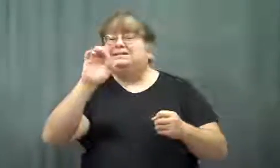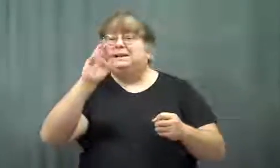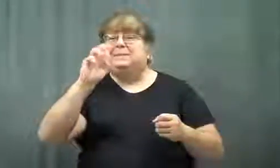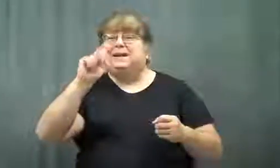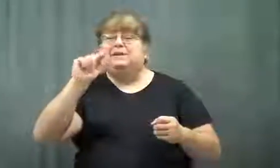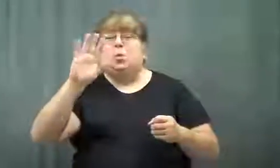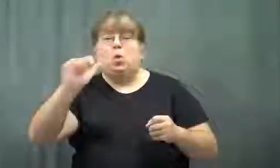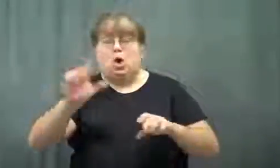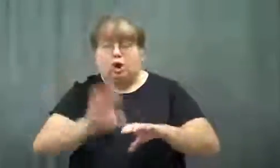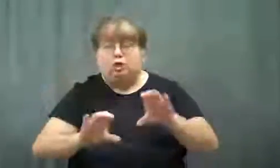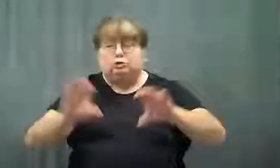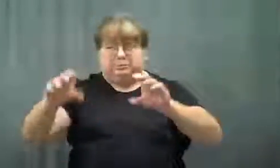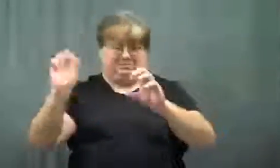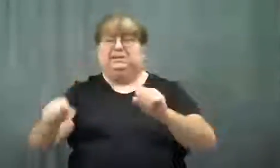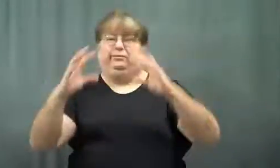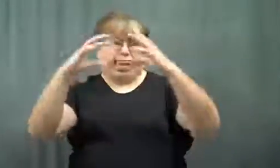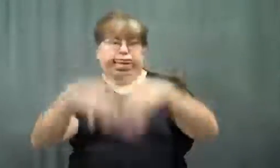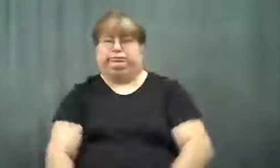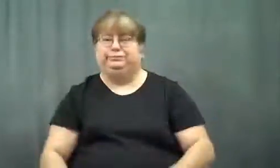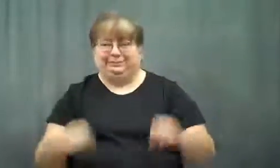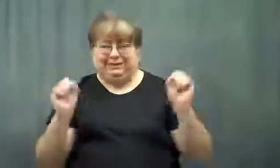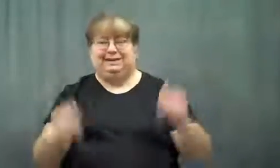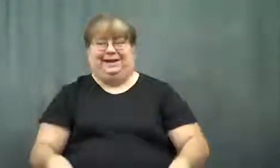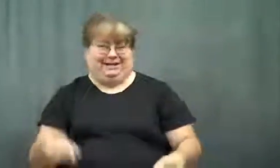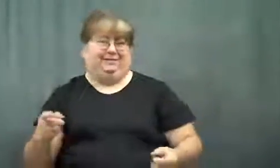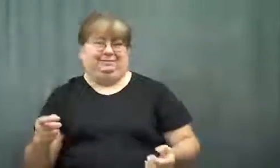Cement walls can fall down.